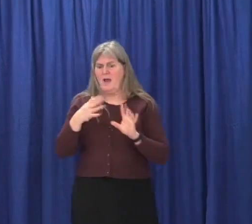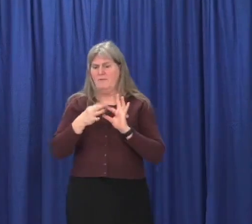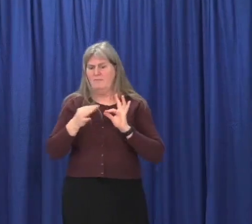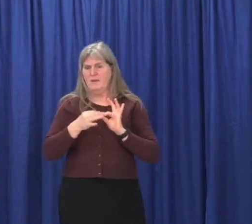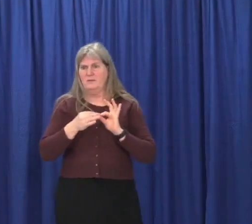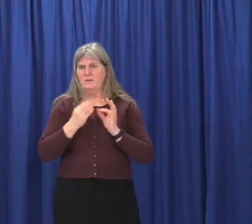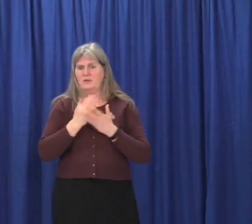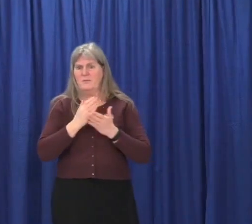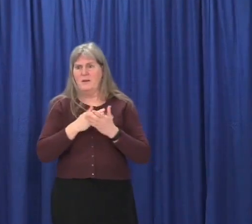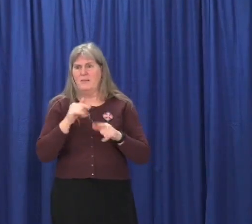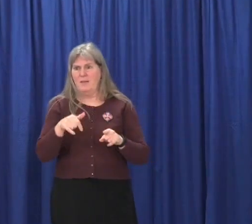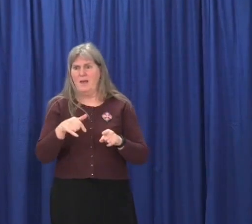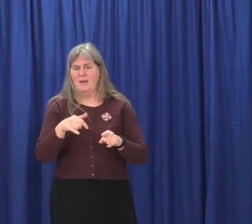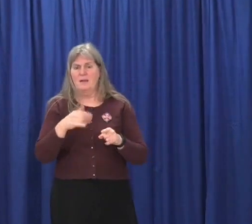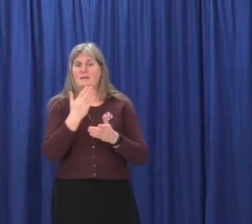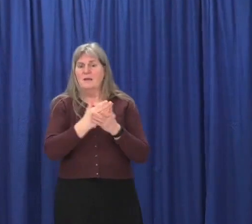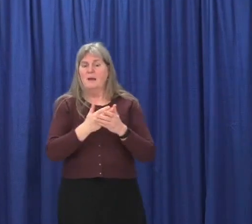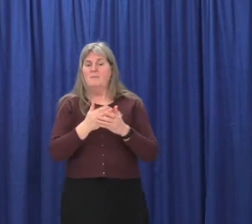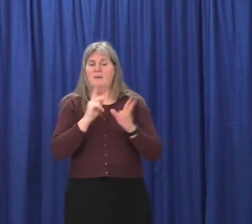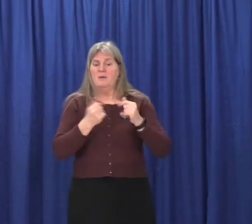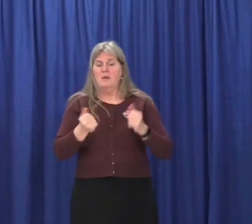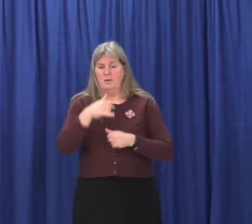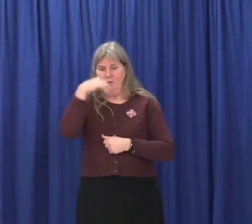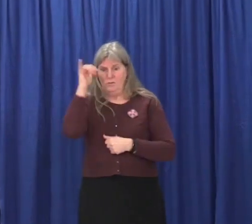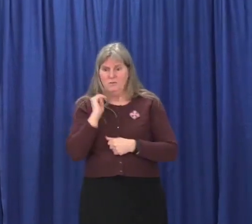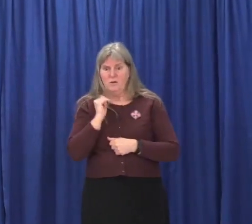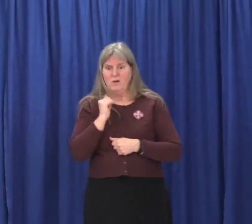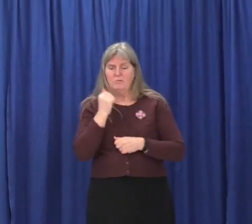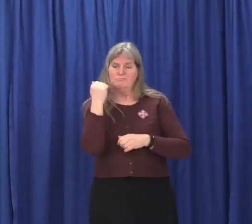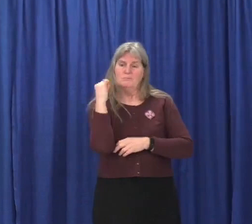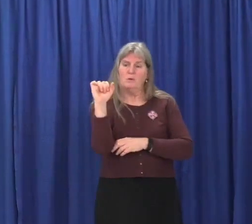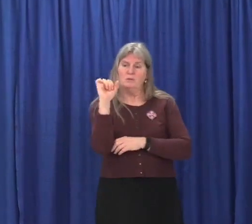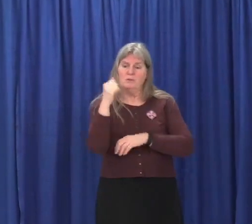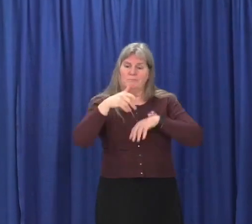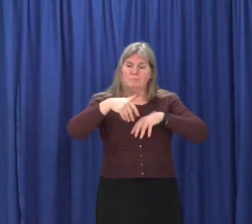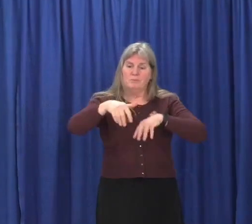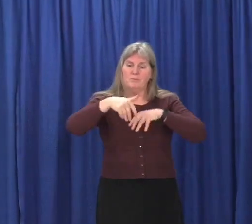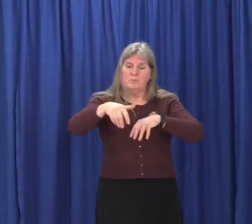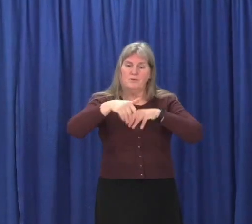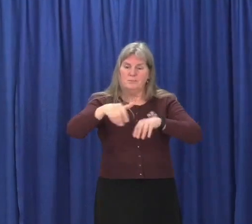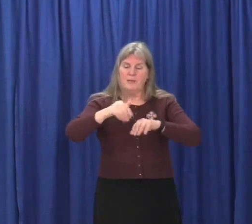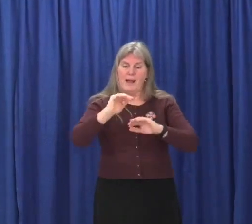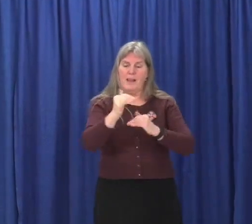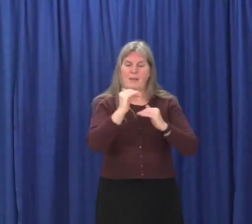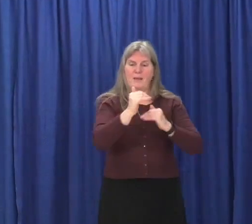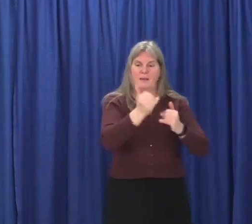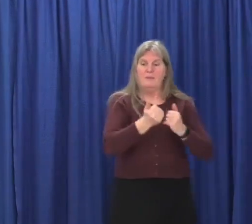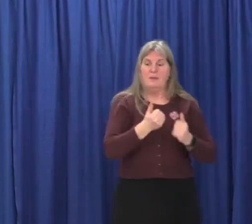protesting mandates and COVID-19 restrictions in our own city? Yeah.